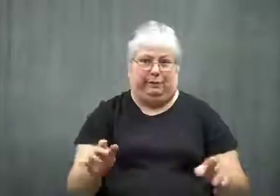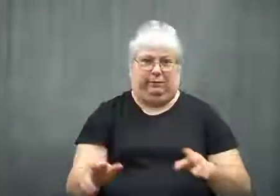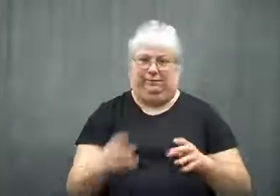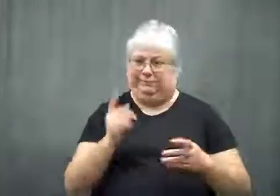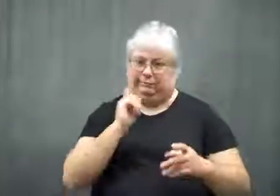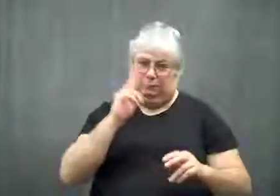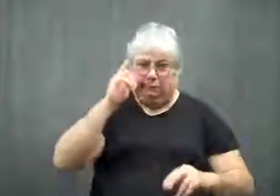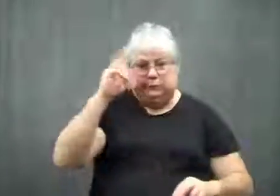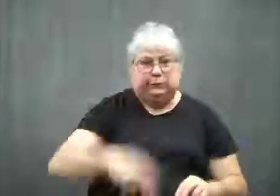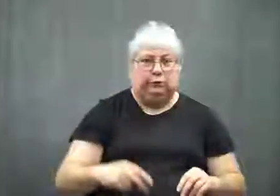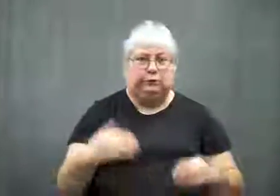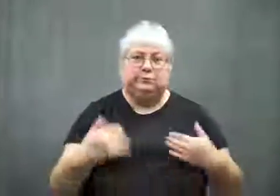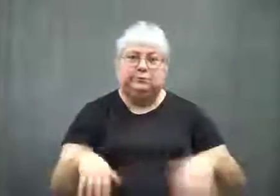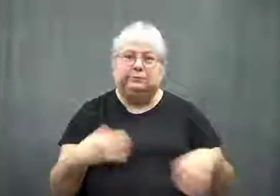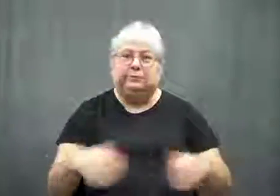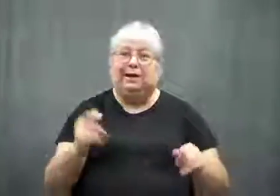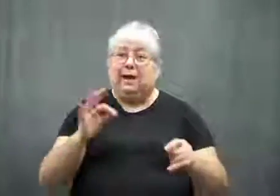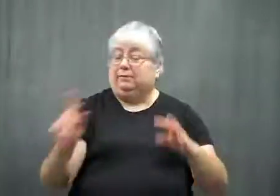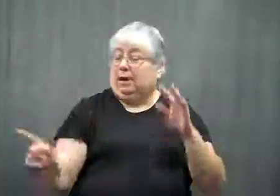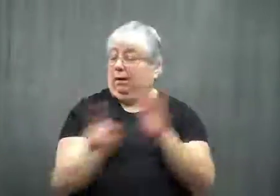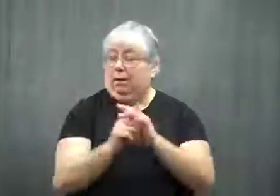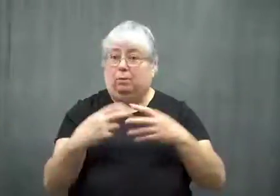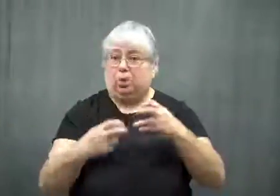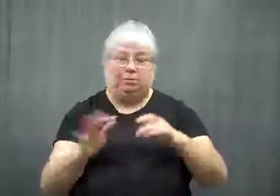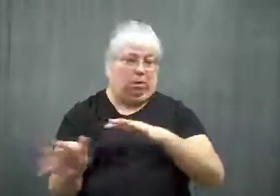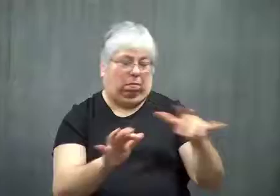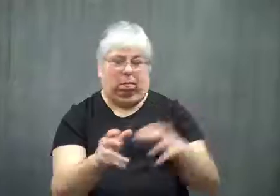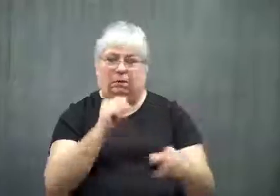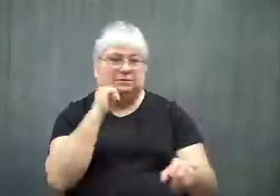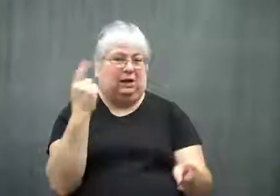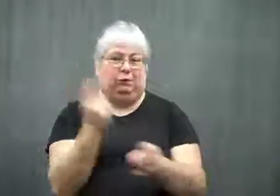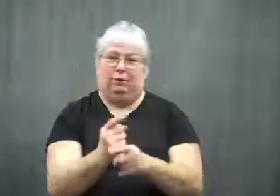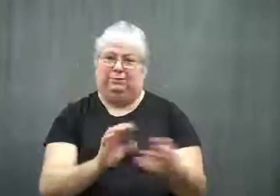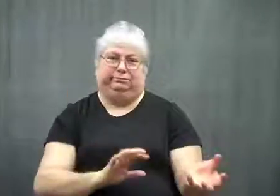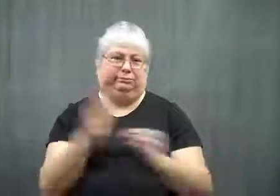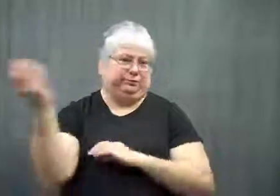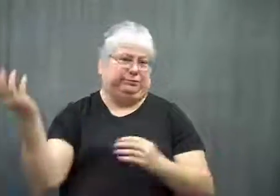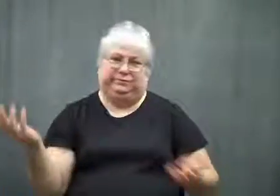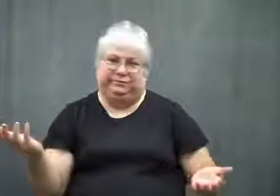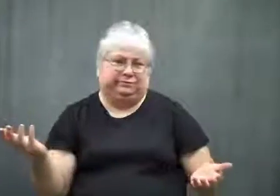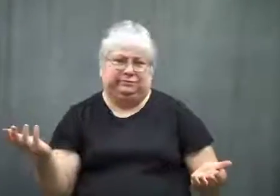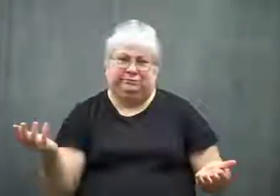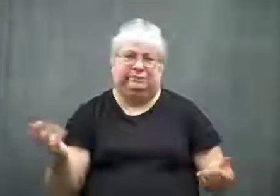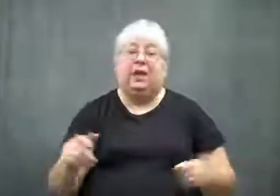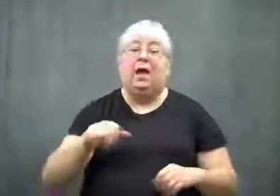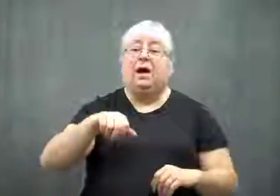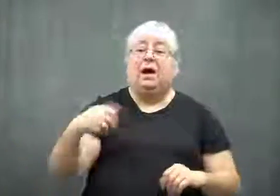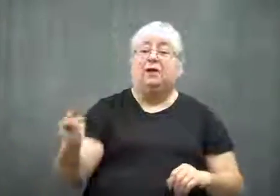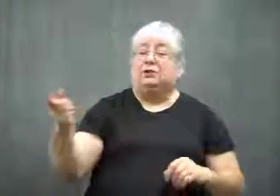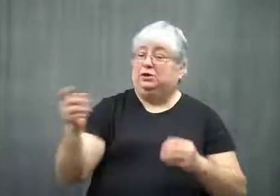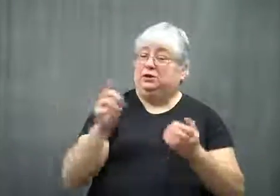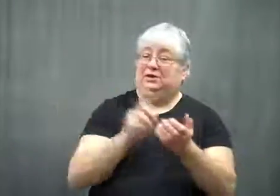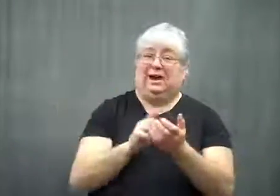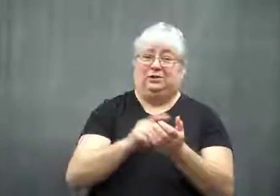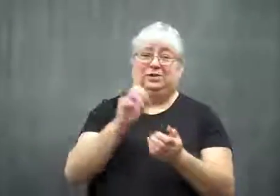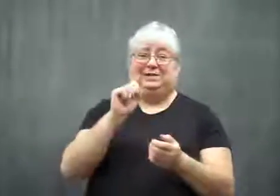He was negligent and didn't handle the emergency properly.